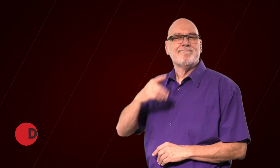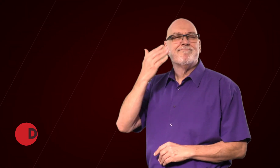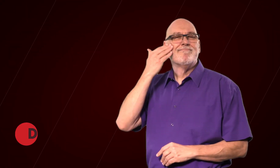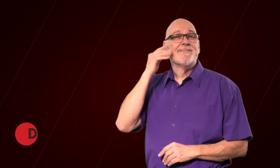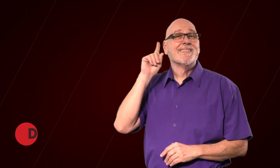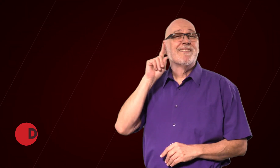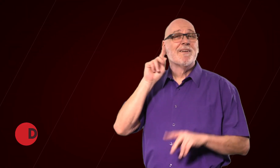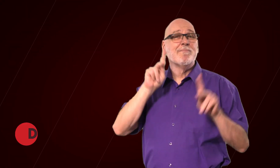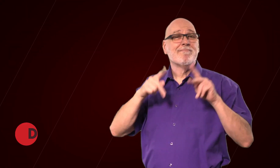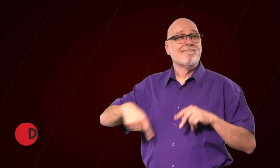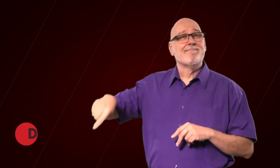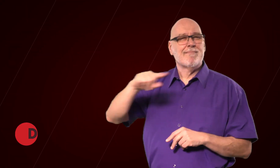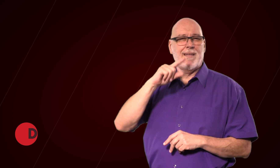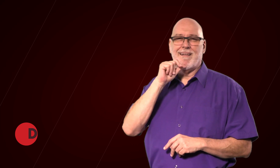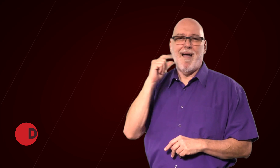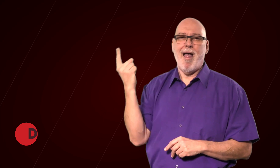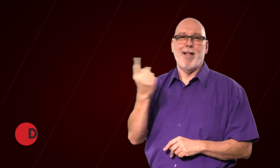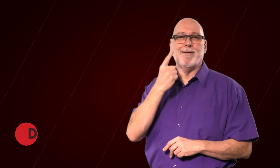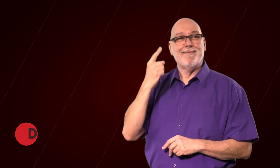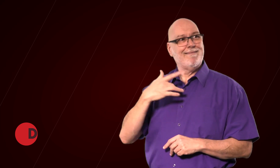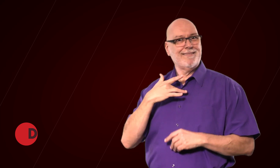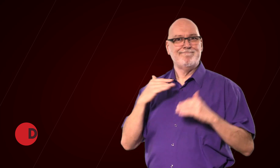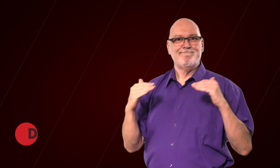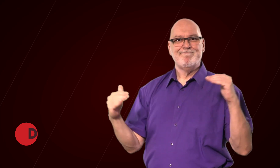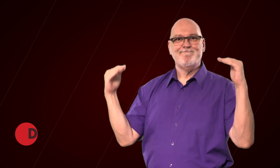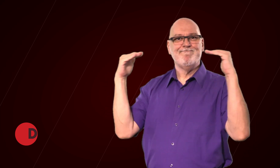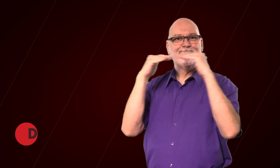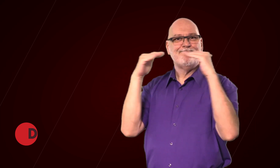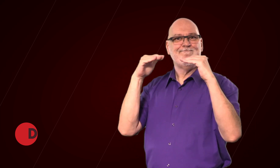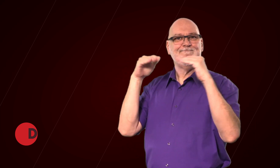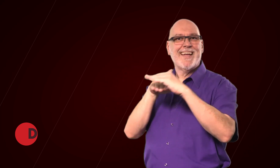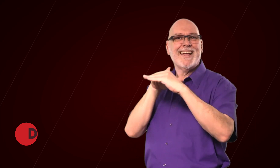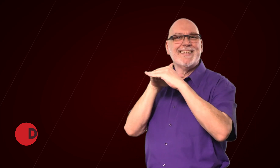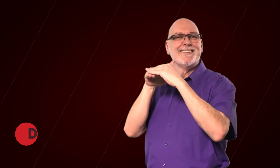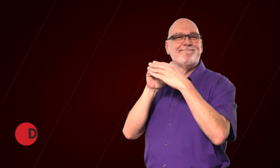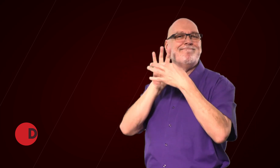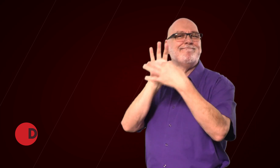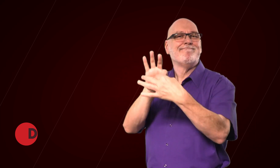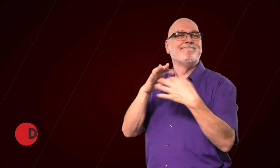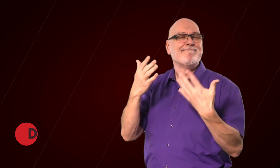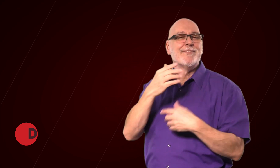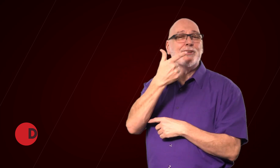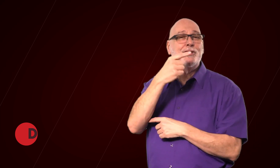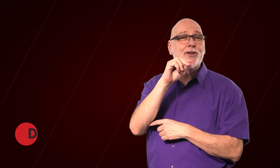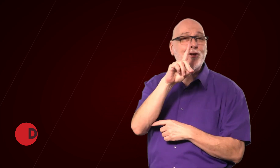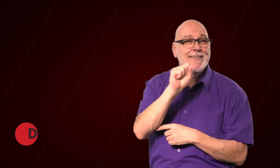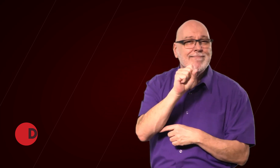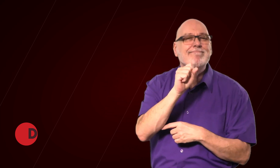[Anselmo]: Deaf people don't always have equal access to the same goods,